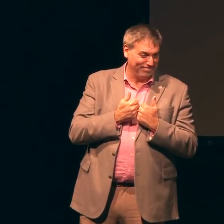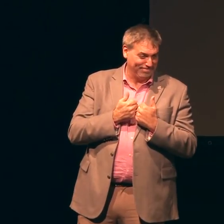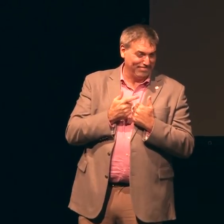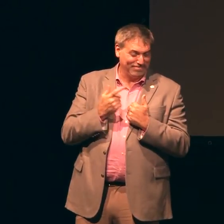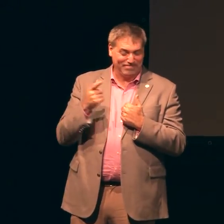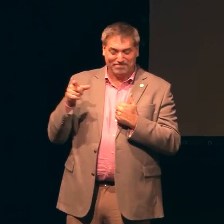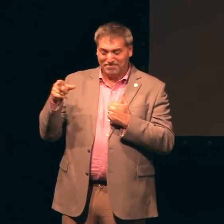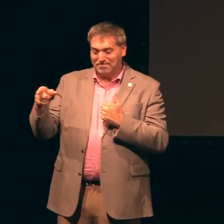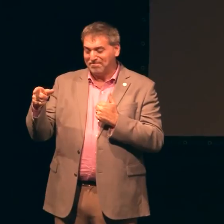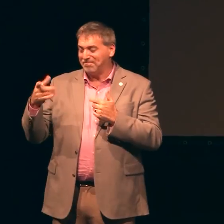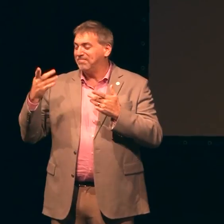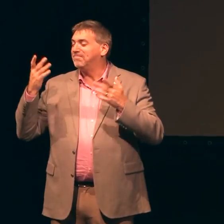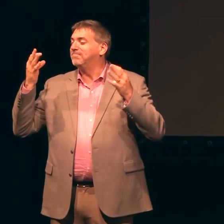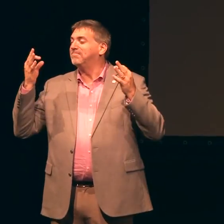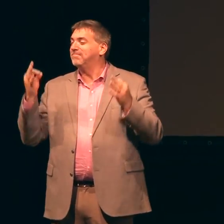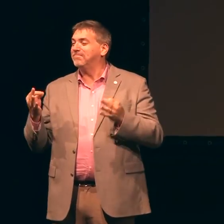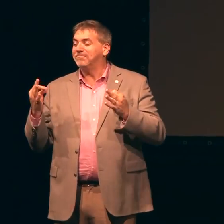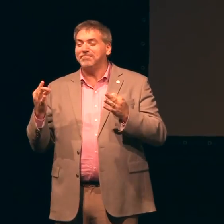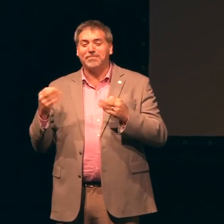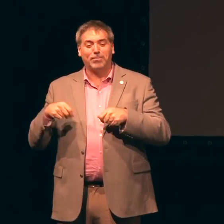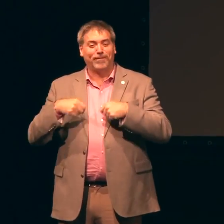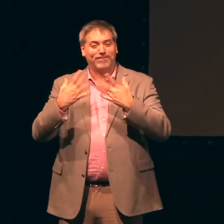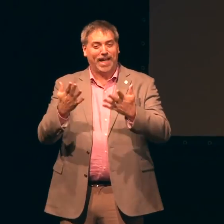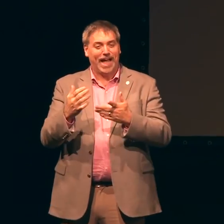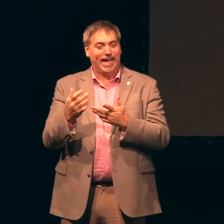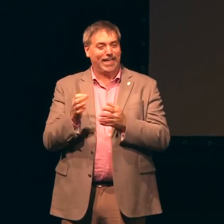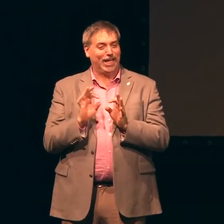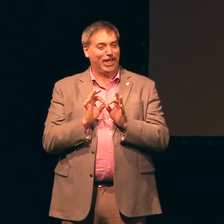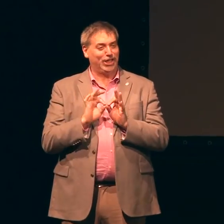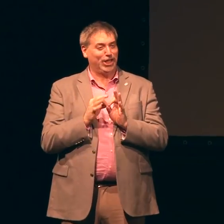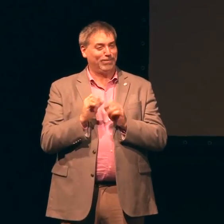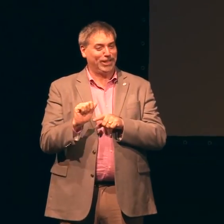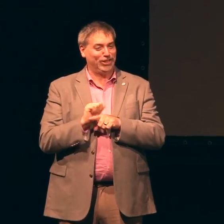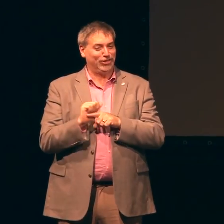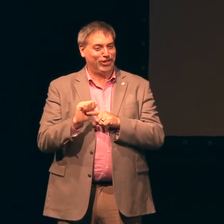interpreting agency, they have one interpreting agency that decided that they would provide